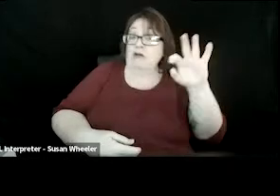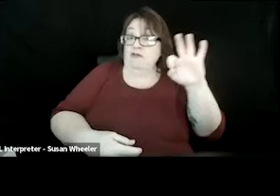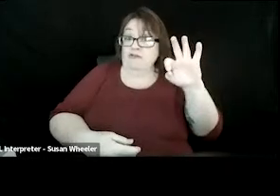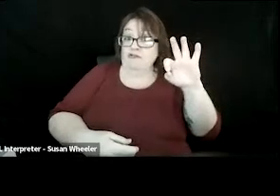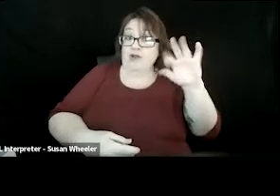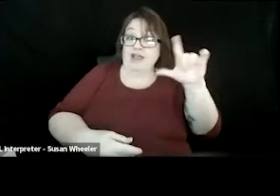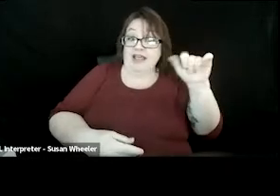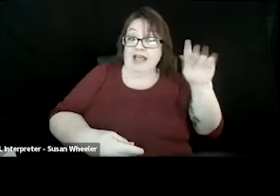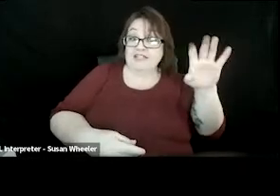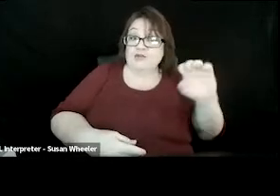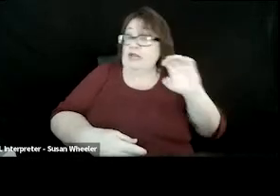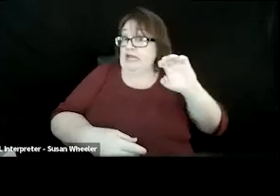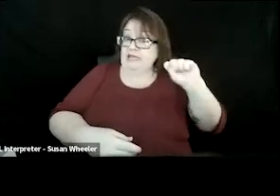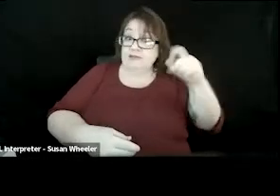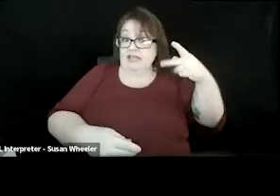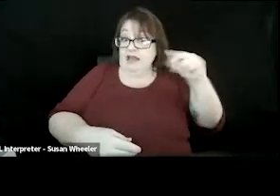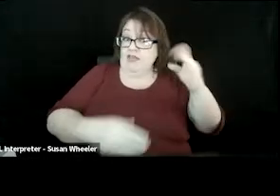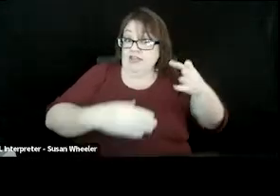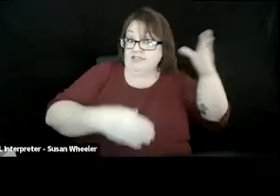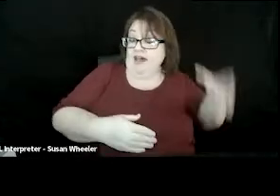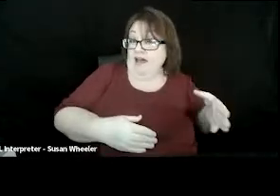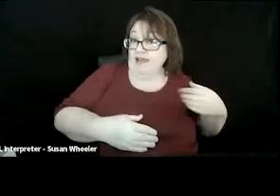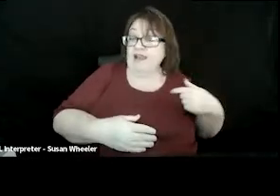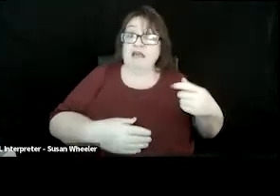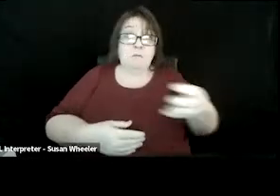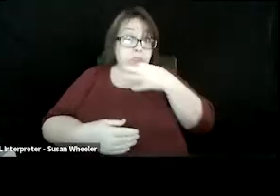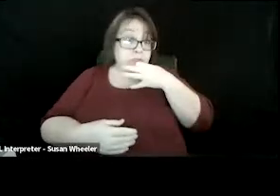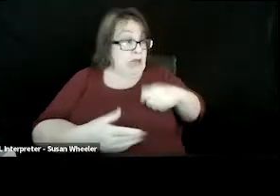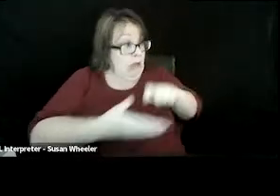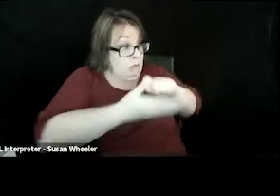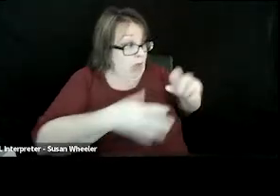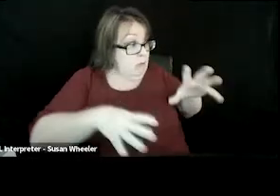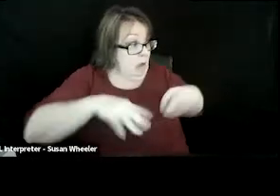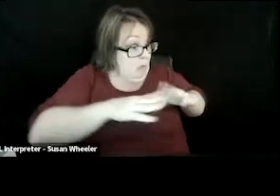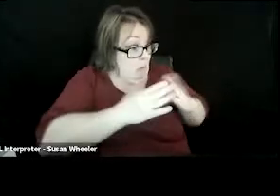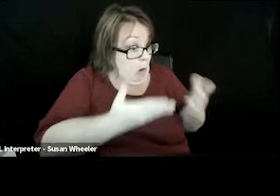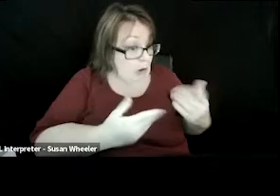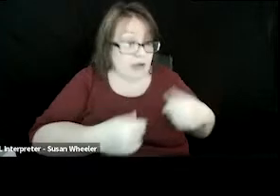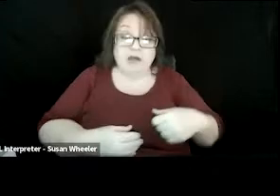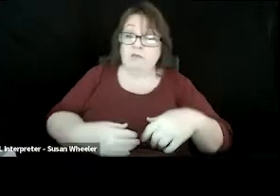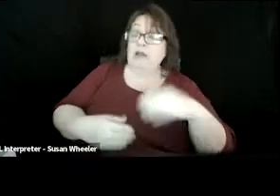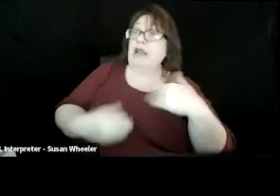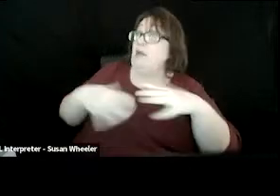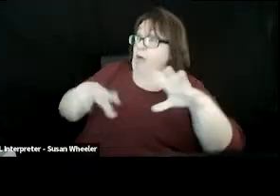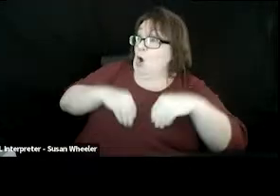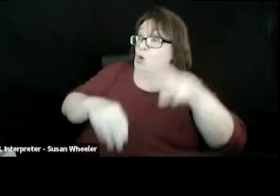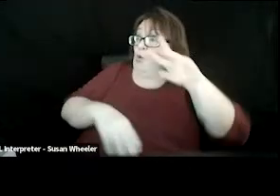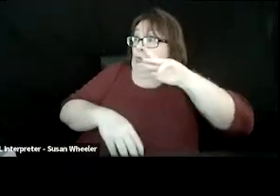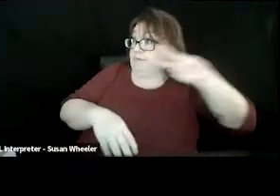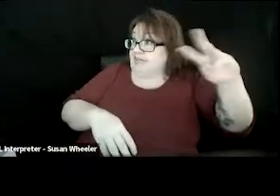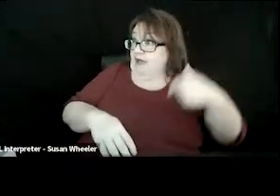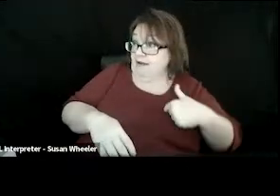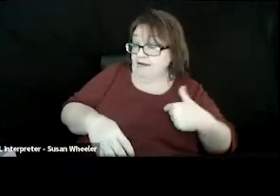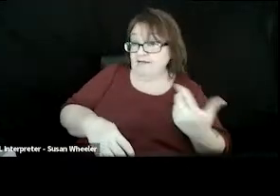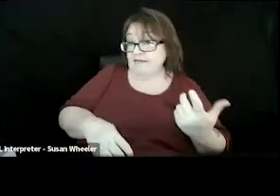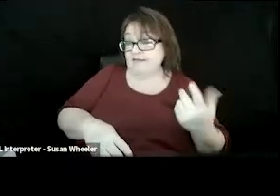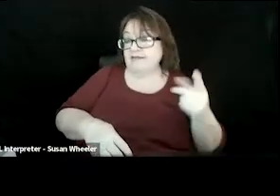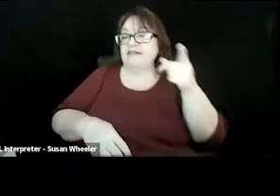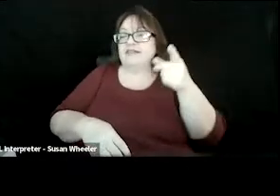With an exclusivity provision, which is very common in our members' personal service contracts, this means that you are committing